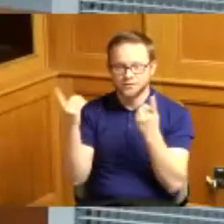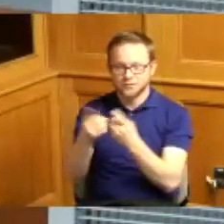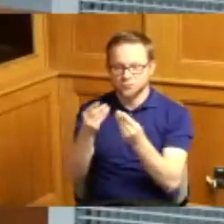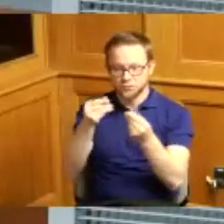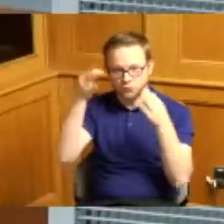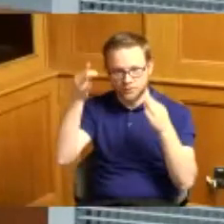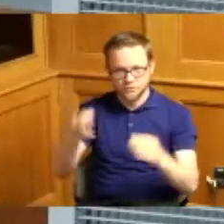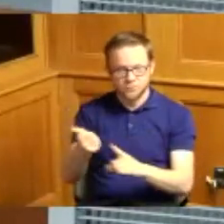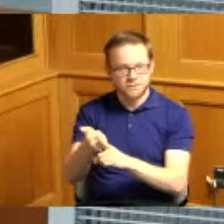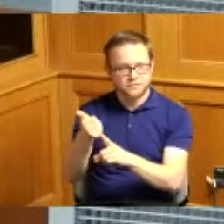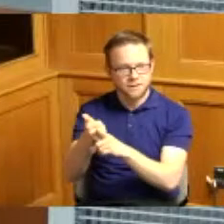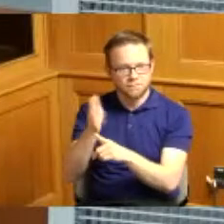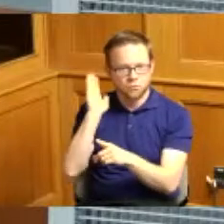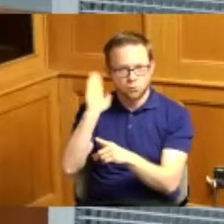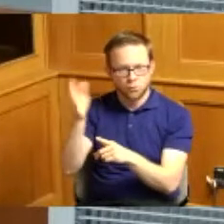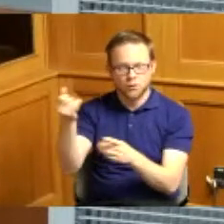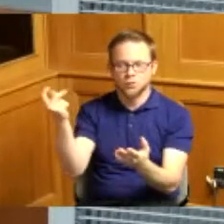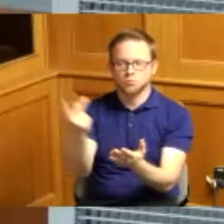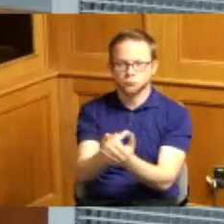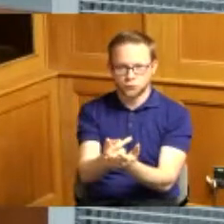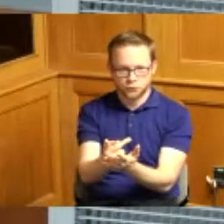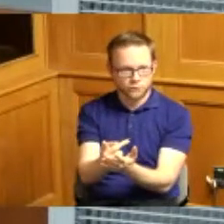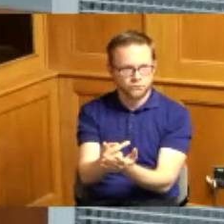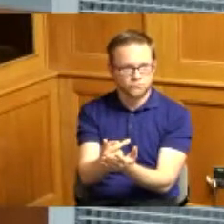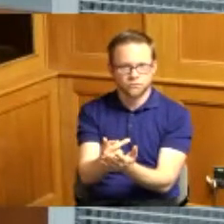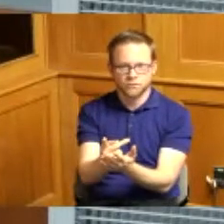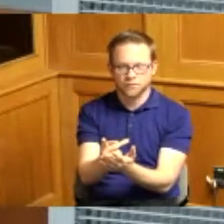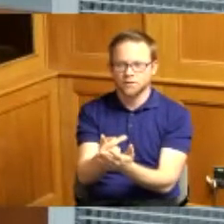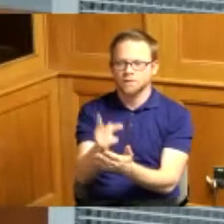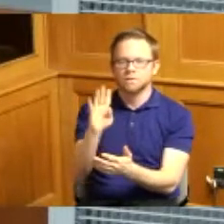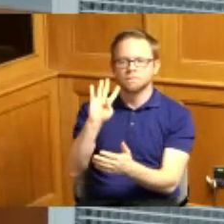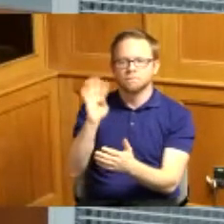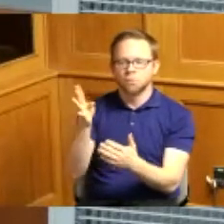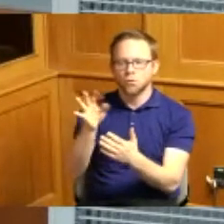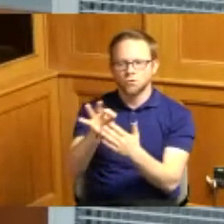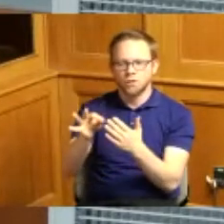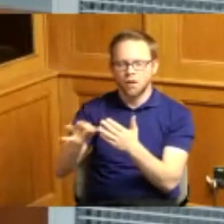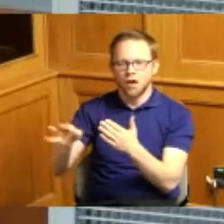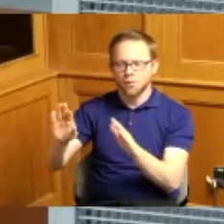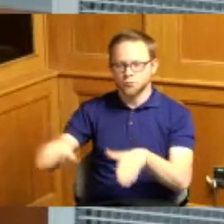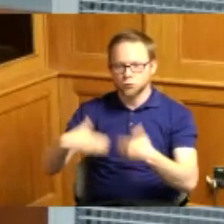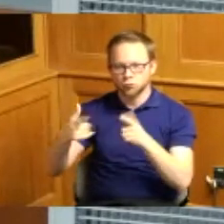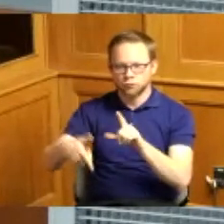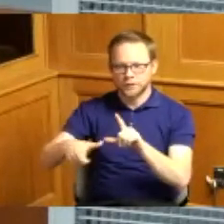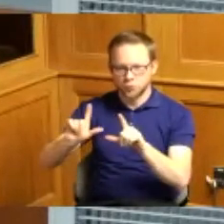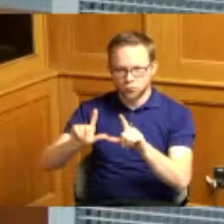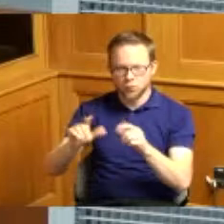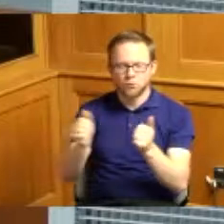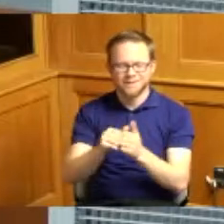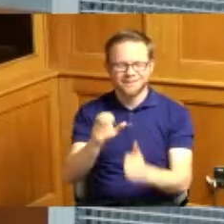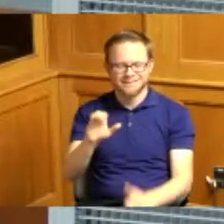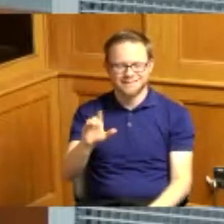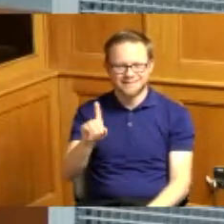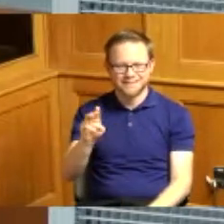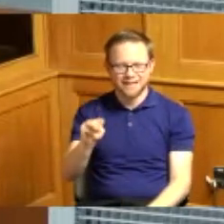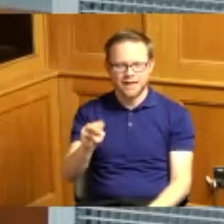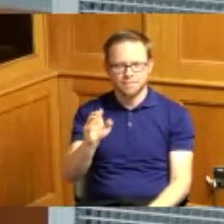the fourth optional renewal on the agreement with CDM Smith for professional consultant services